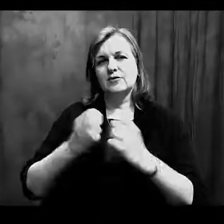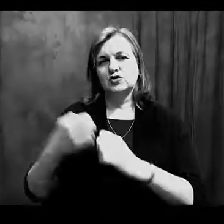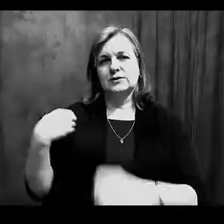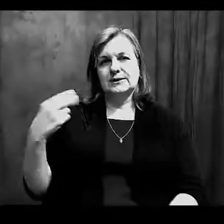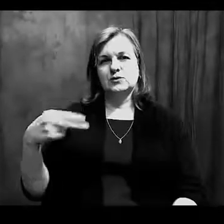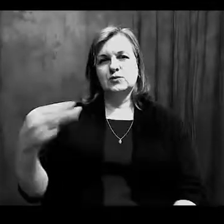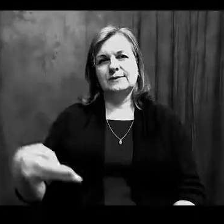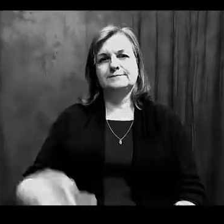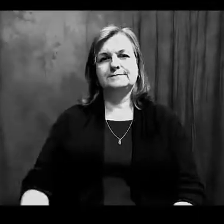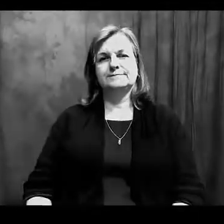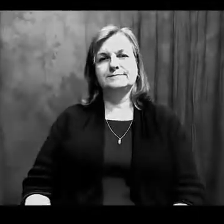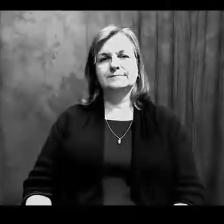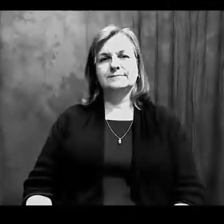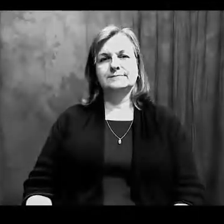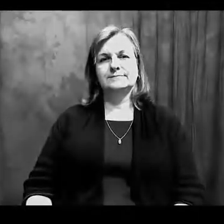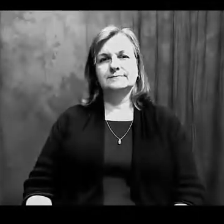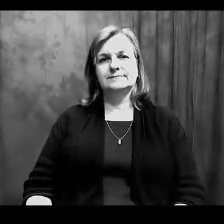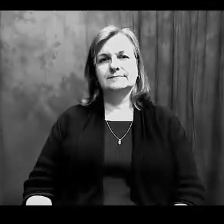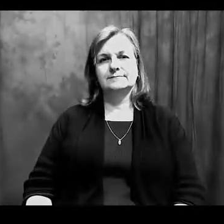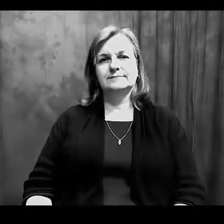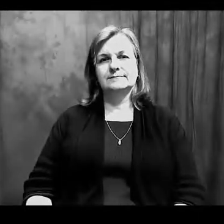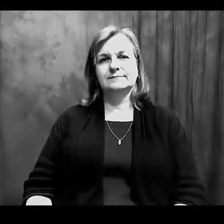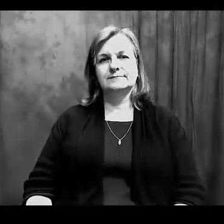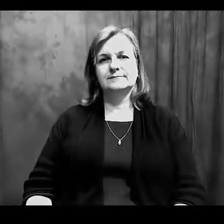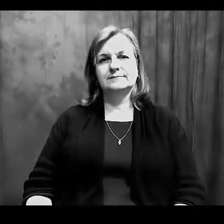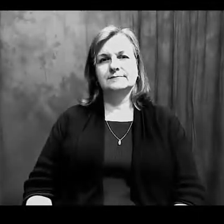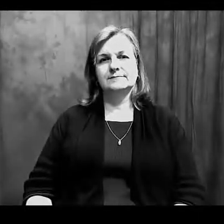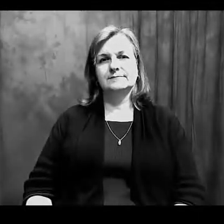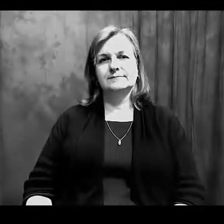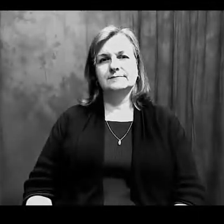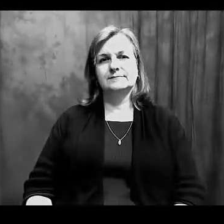only happened and about the last 14% of evolutionary history